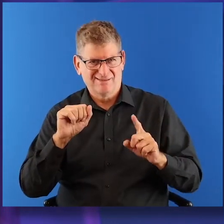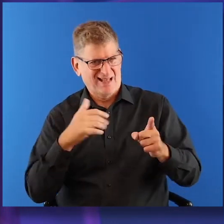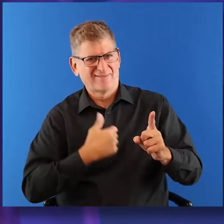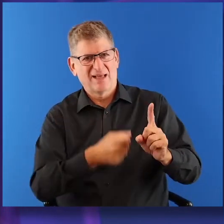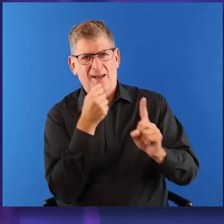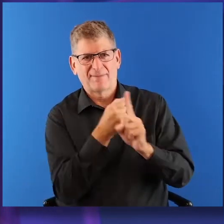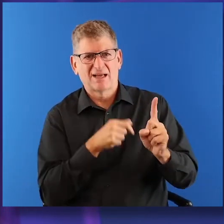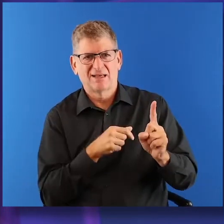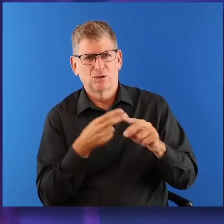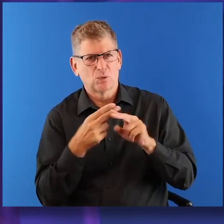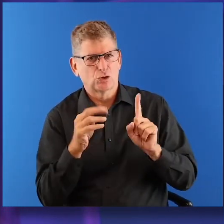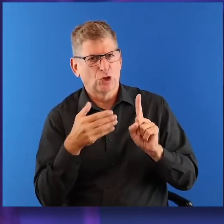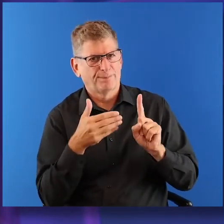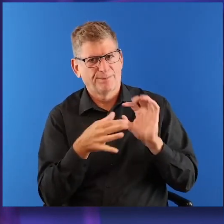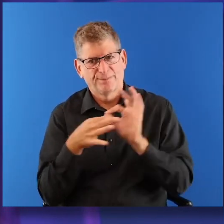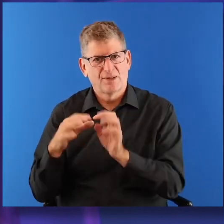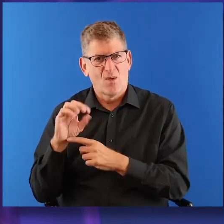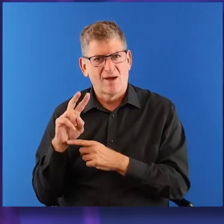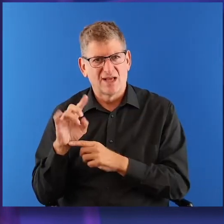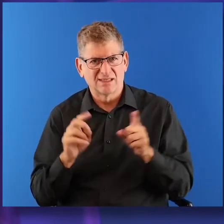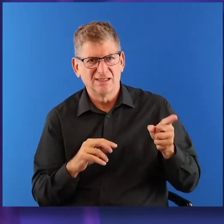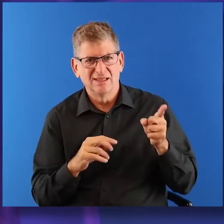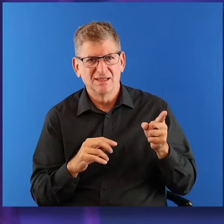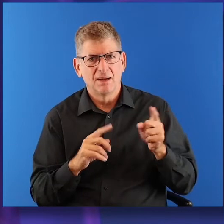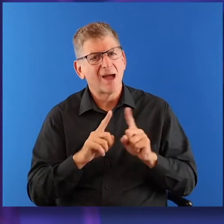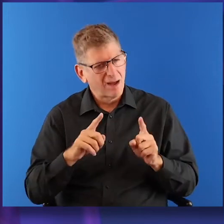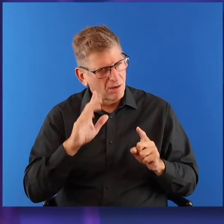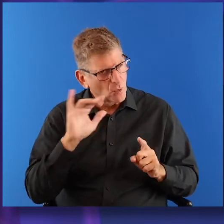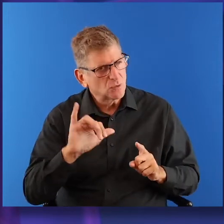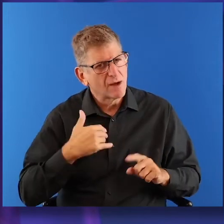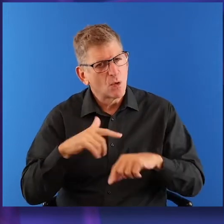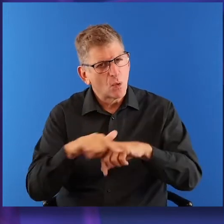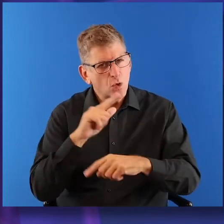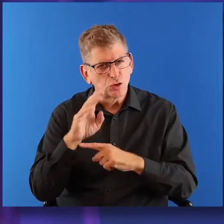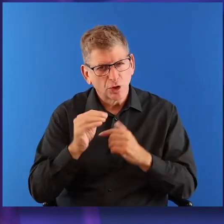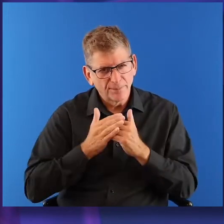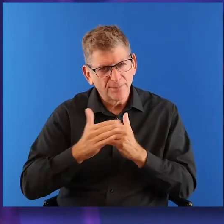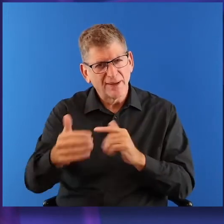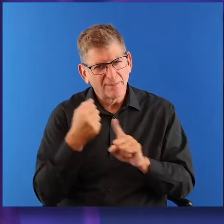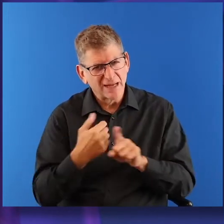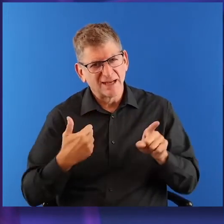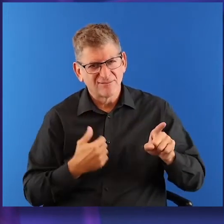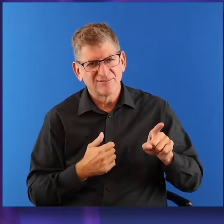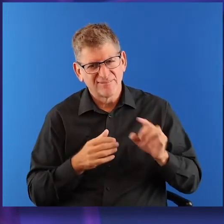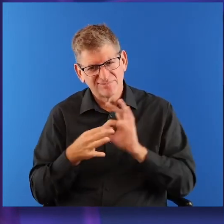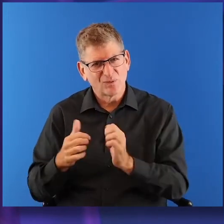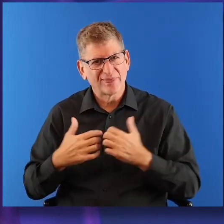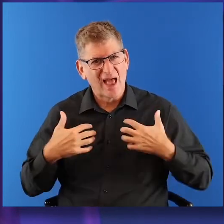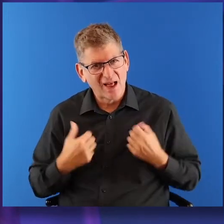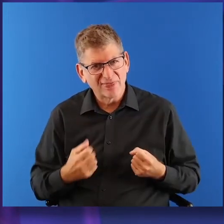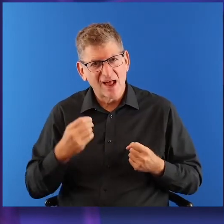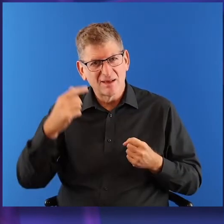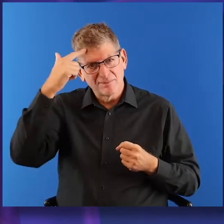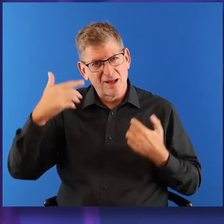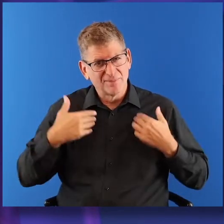on health and well-being because we know there's a direct tie between educational attainment and adult health outcomes.